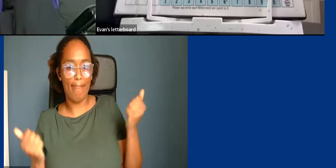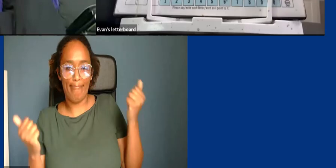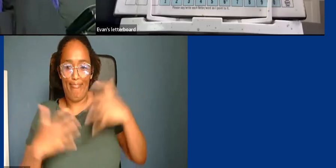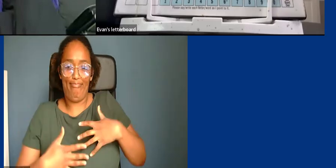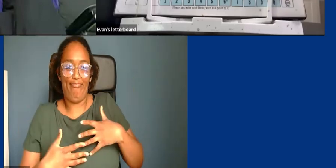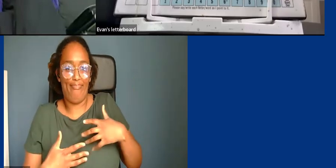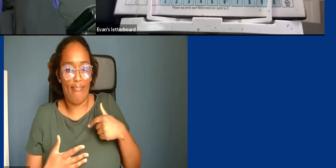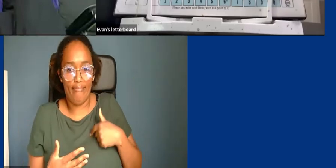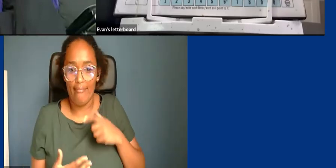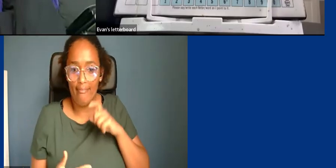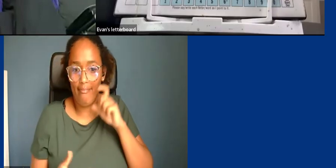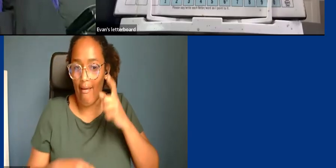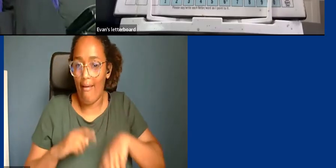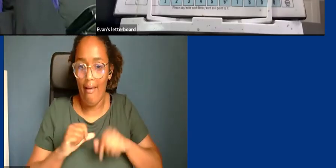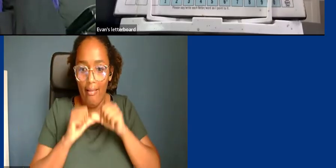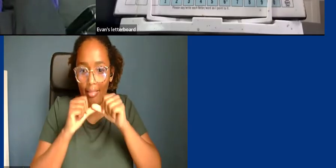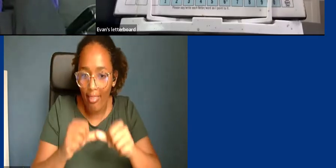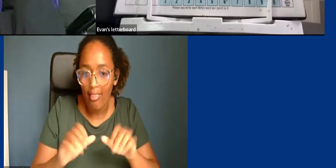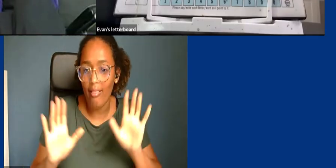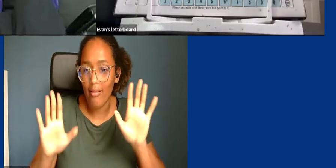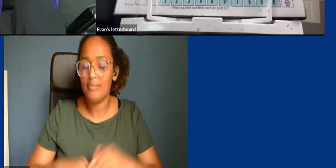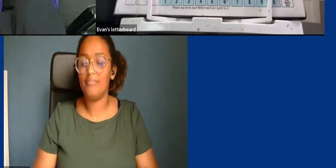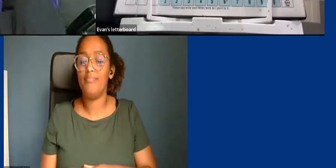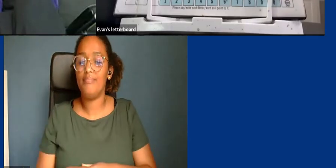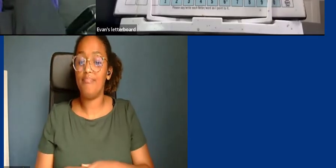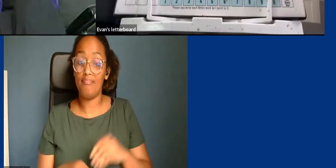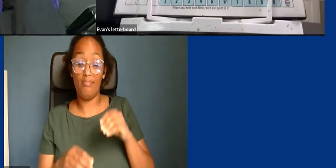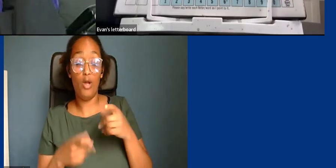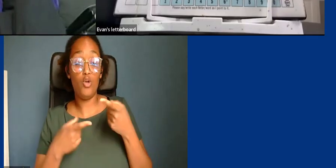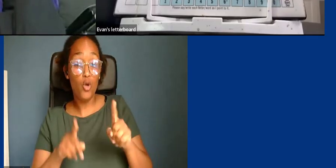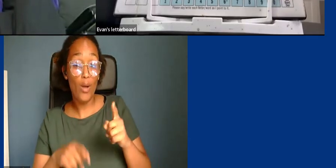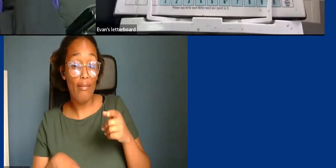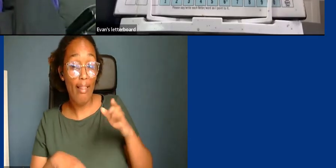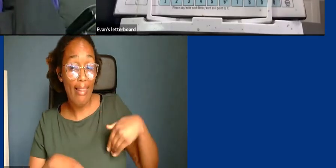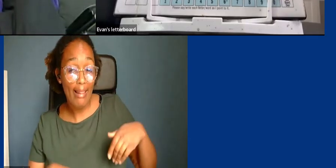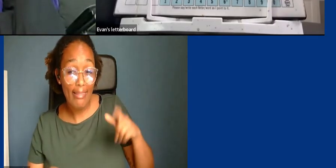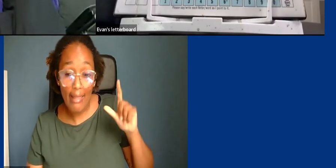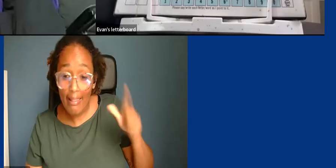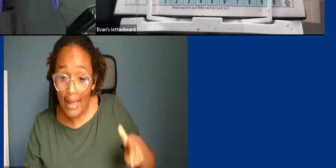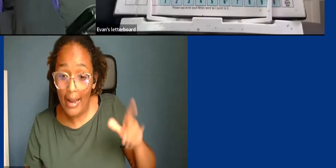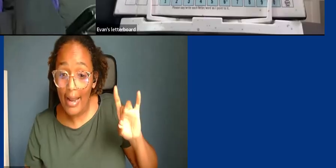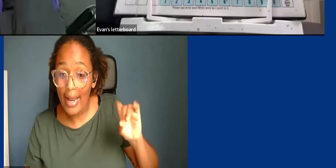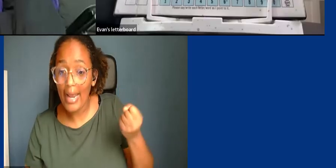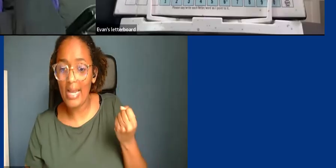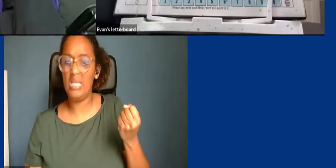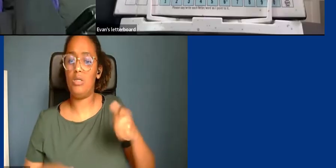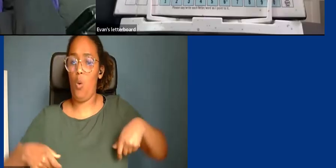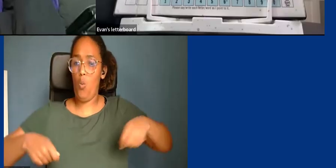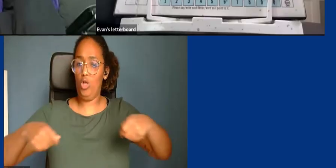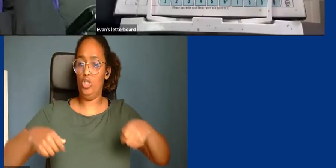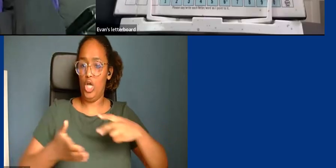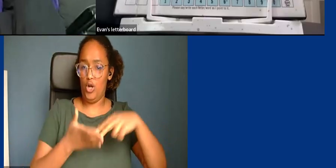produce a show on art, eroticism, and disability. He wanted me in it, but he was told in